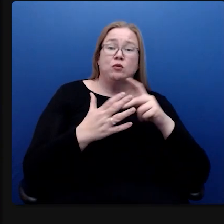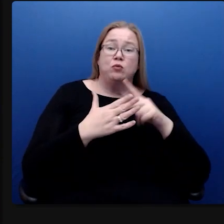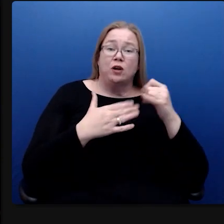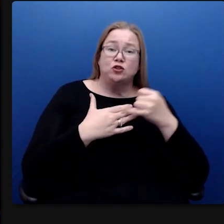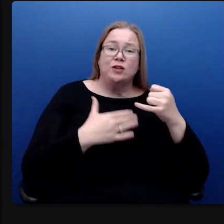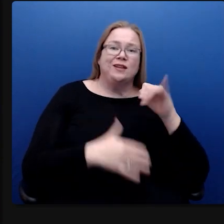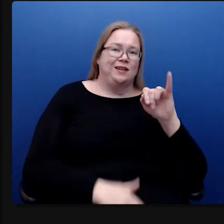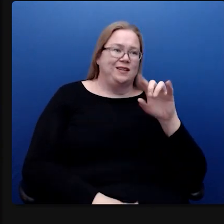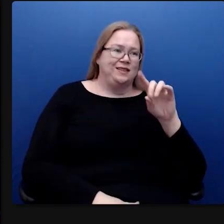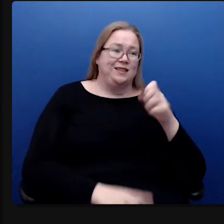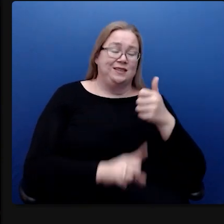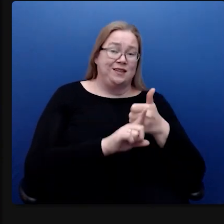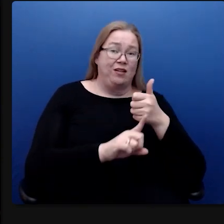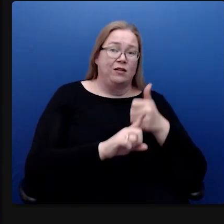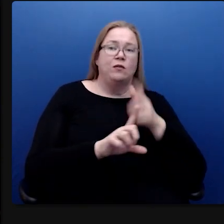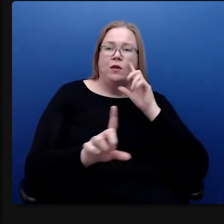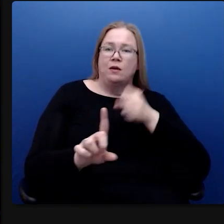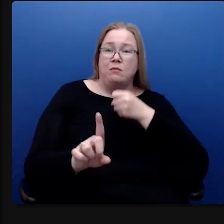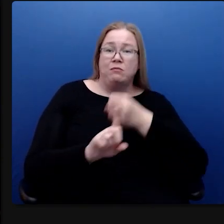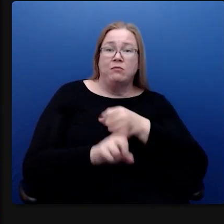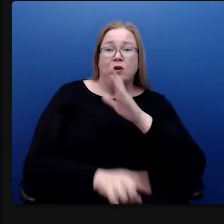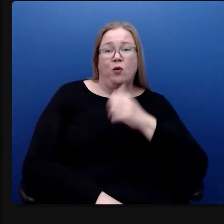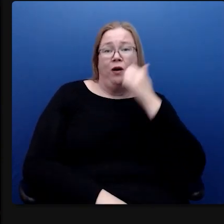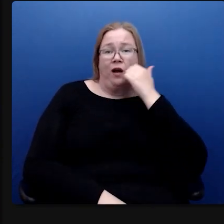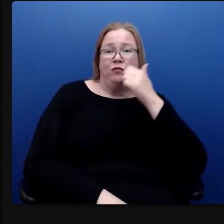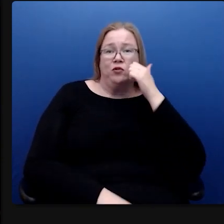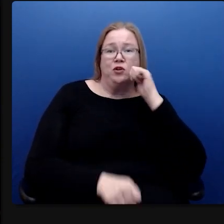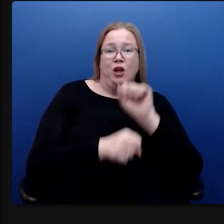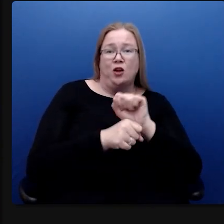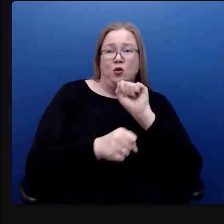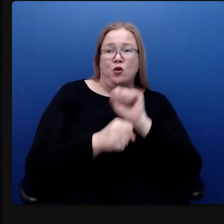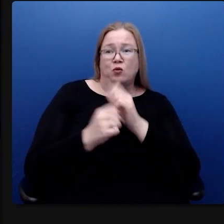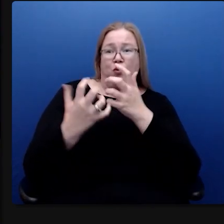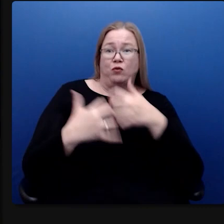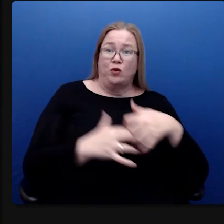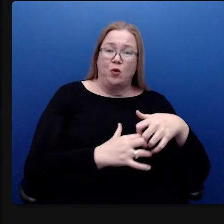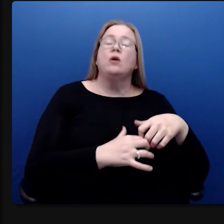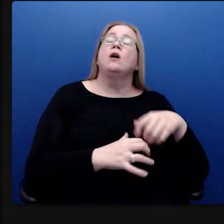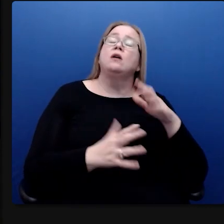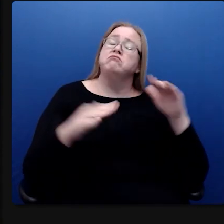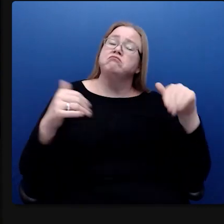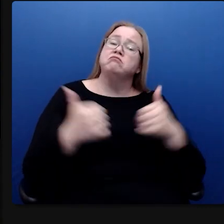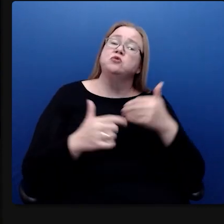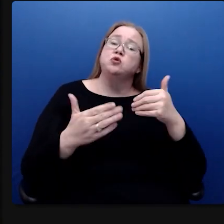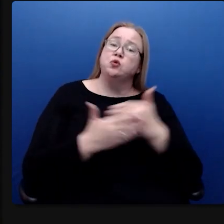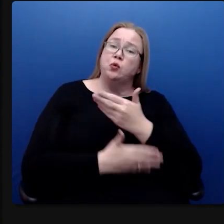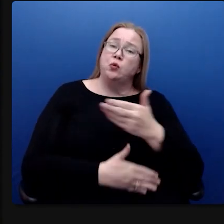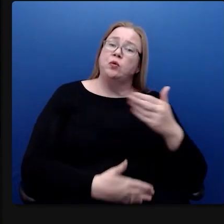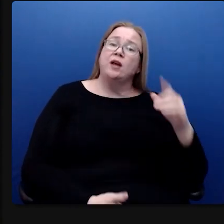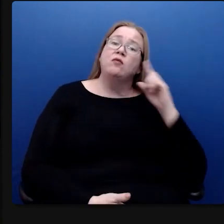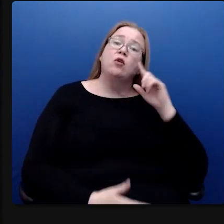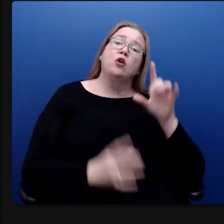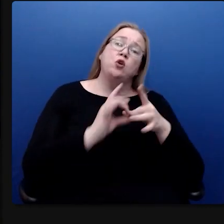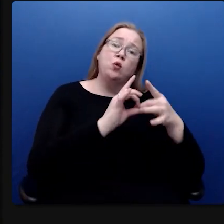and the IDE itself will impact your daily workflow. I will introduce new features for unity projects